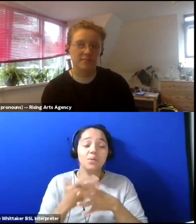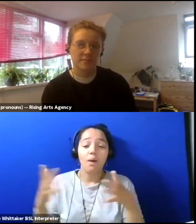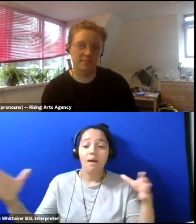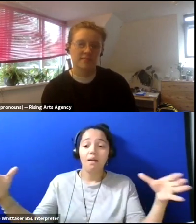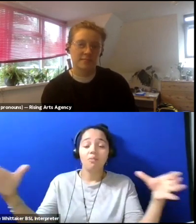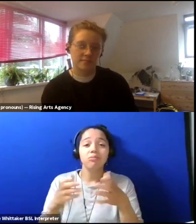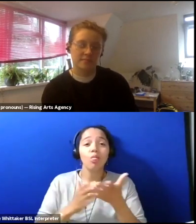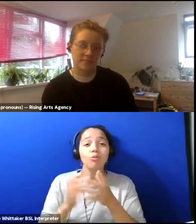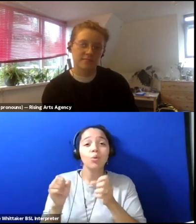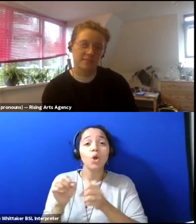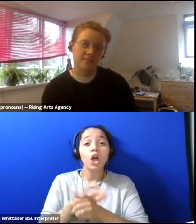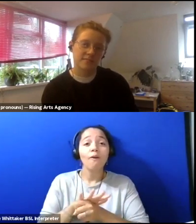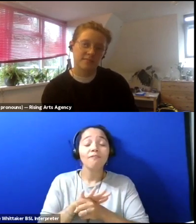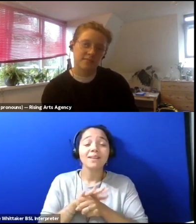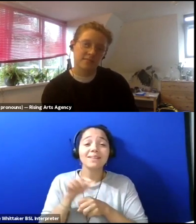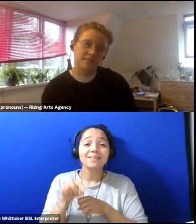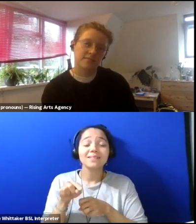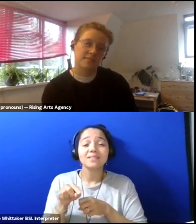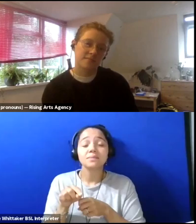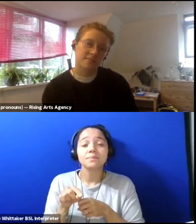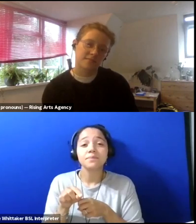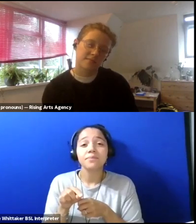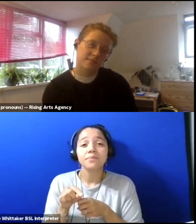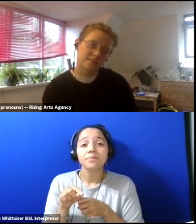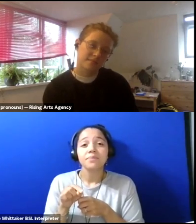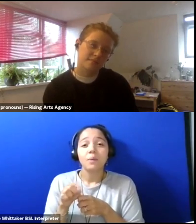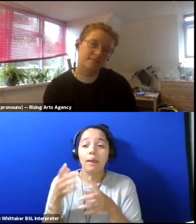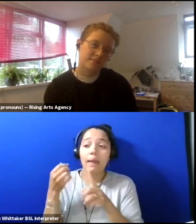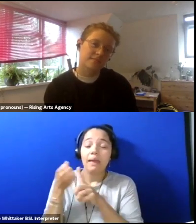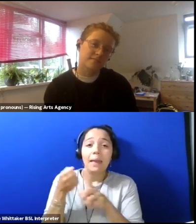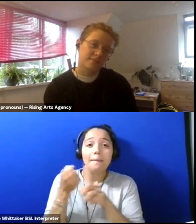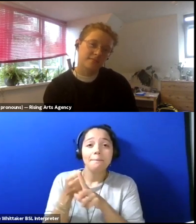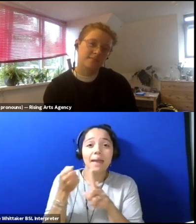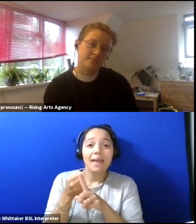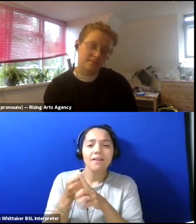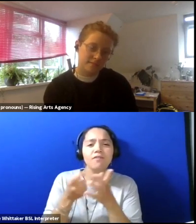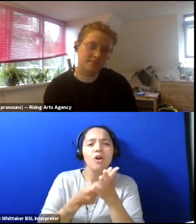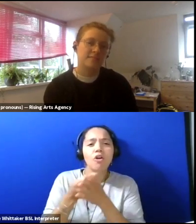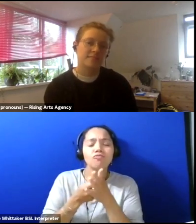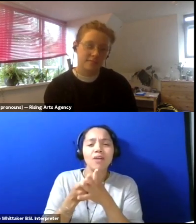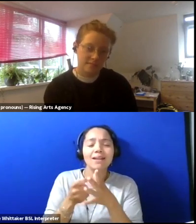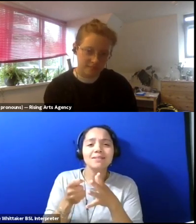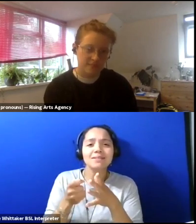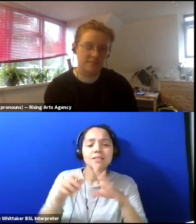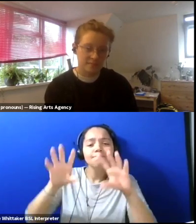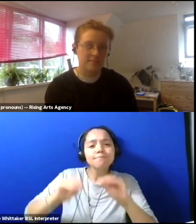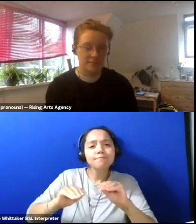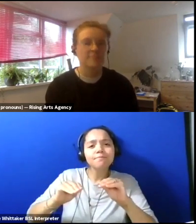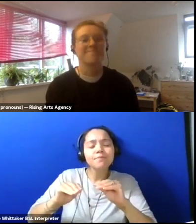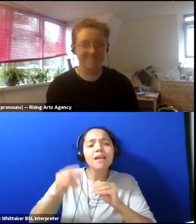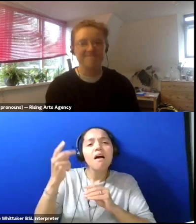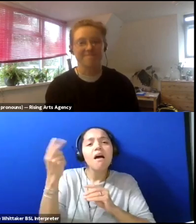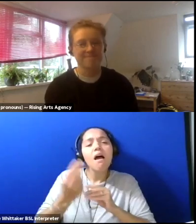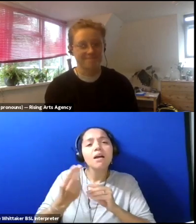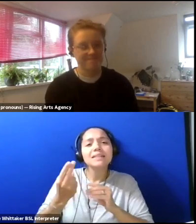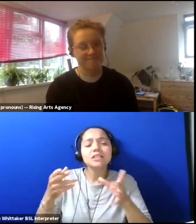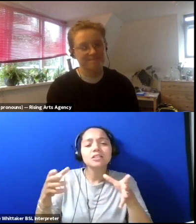COVID was we campaigned for a rent freeze in artist studios, which is a bit more-